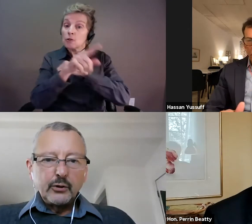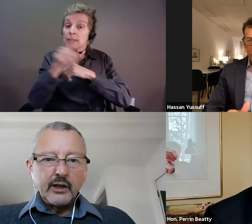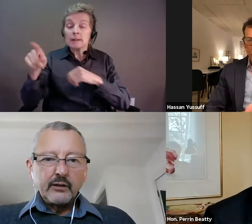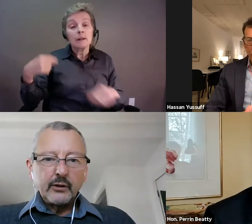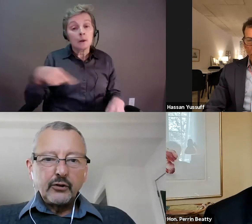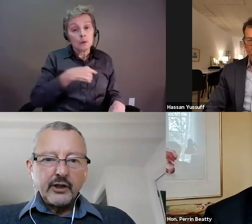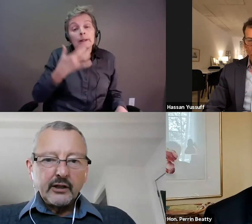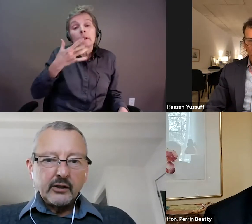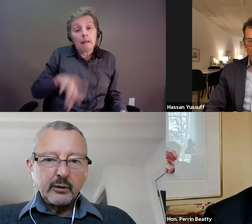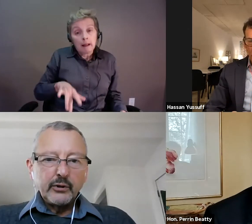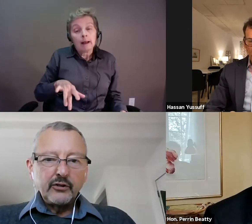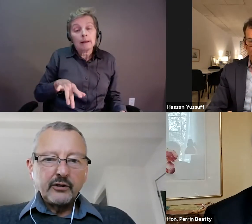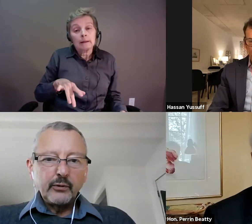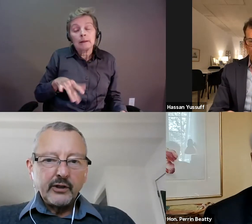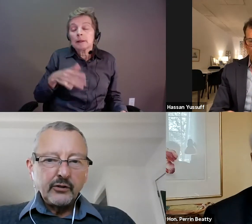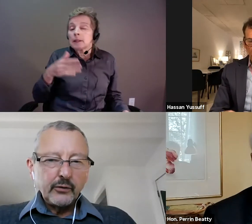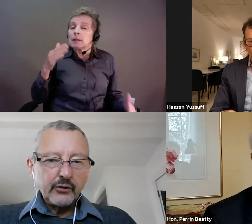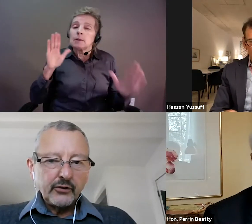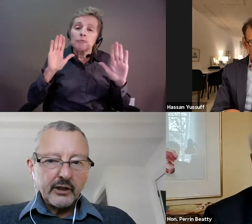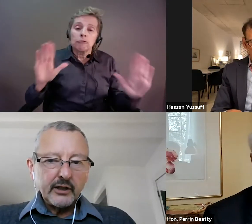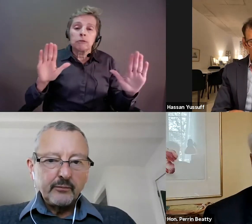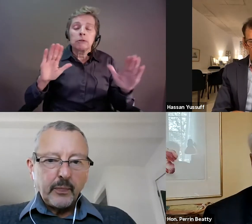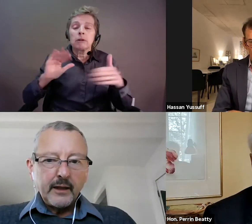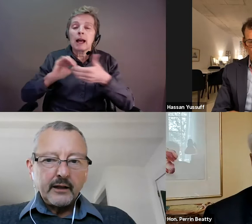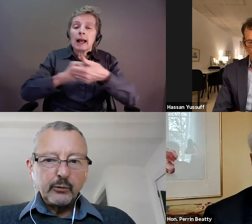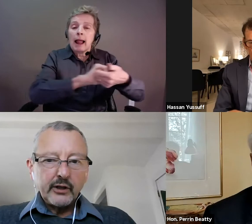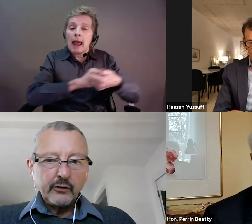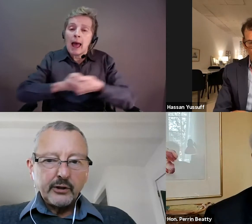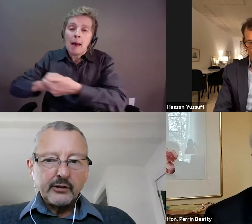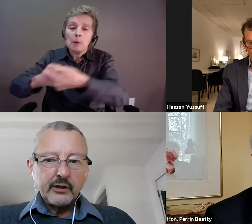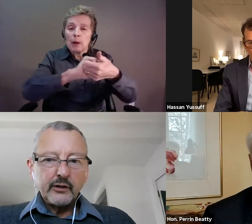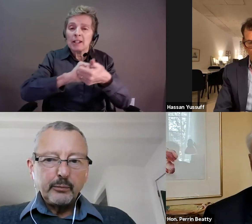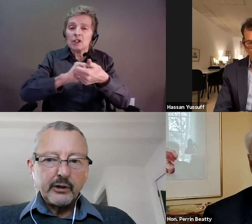to have outstanding collaboration within civil society and with government in developing our